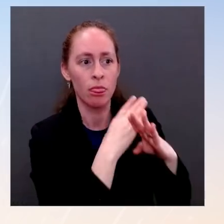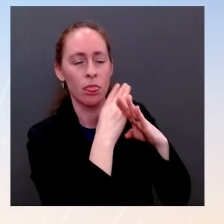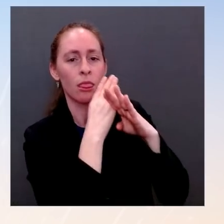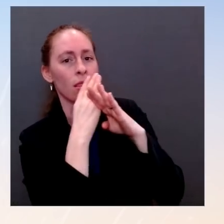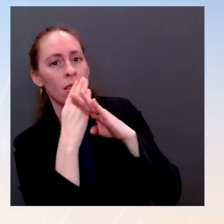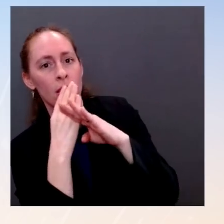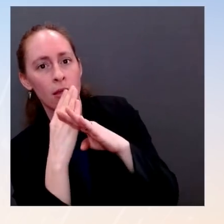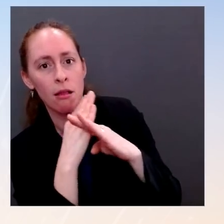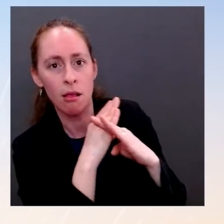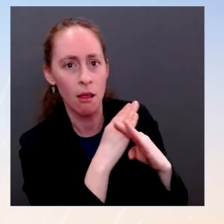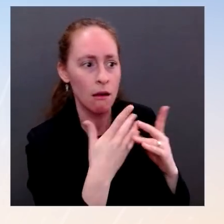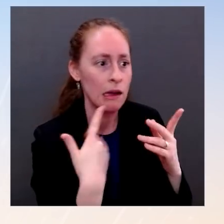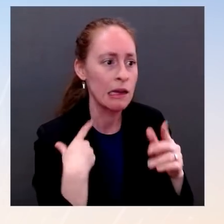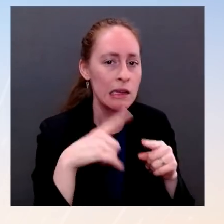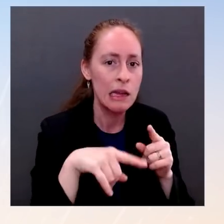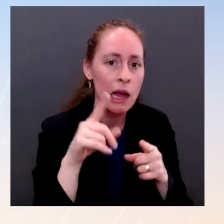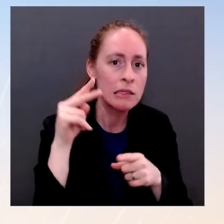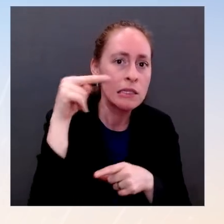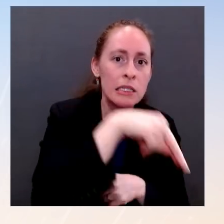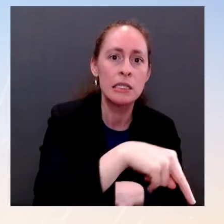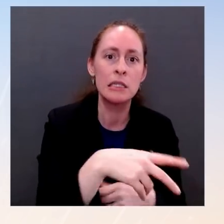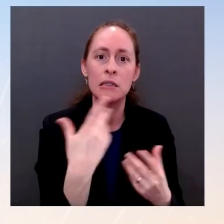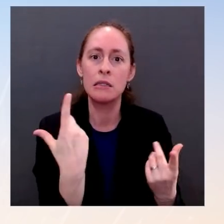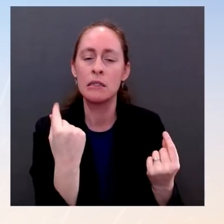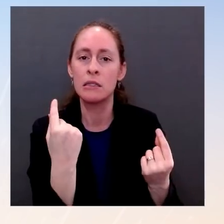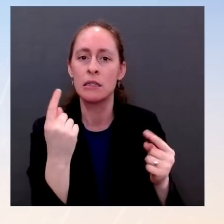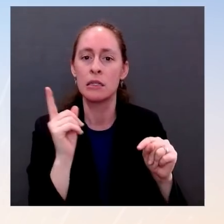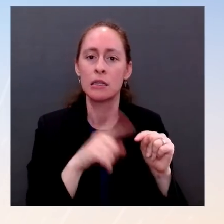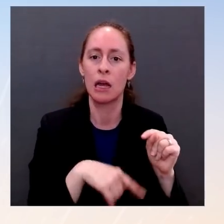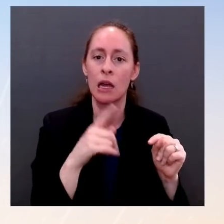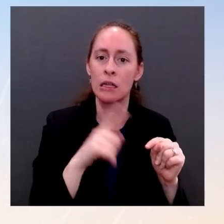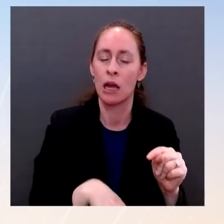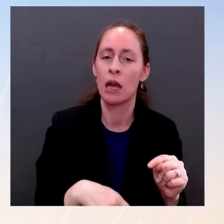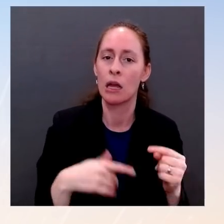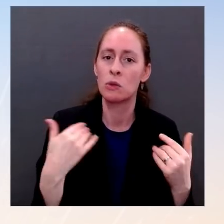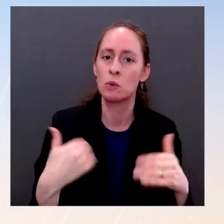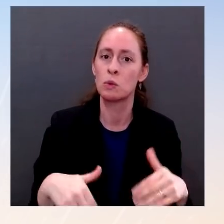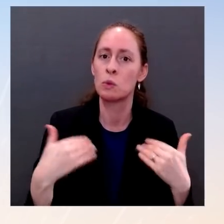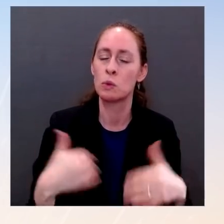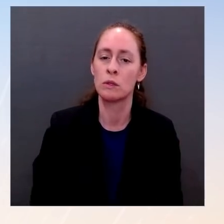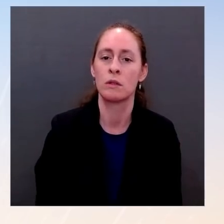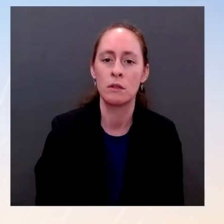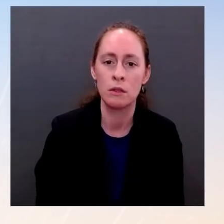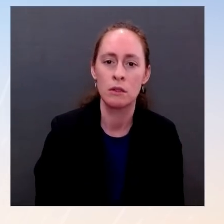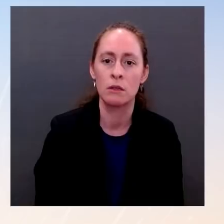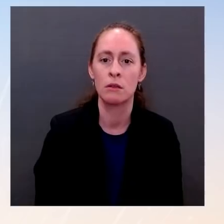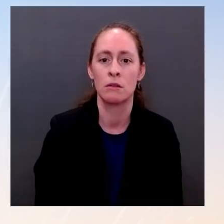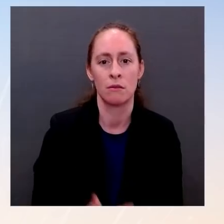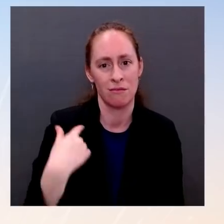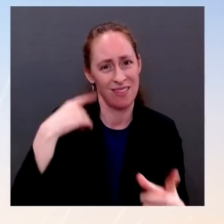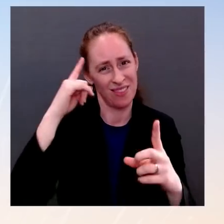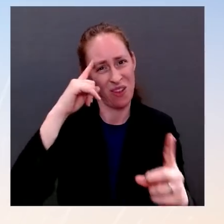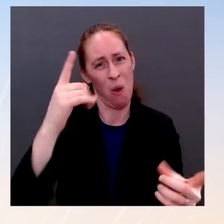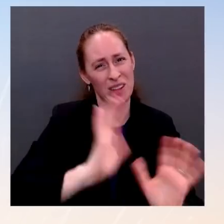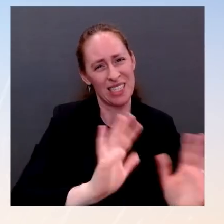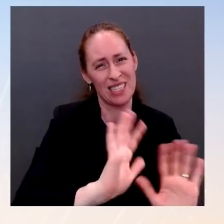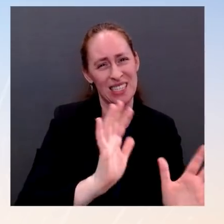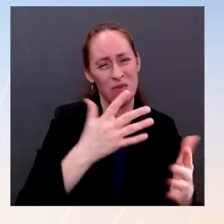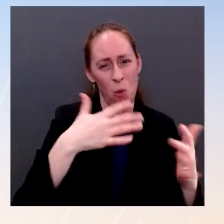as we try to prevent Iran from acquiring a nuclear weapon. So regardless of your politics, hopefully people will factor that in. As we look ahead -- >> The Press: